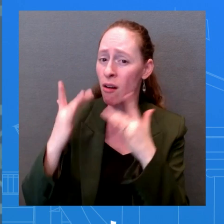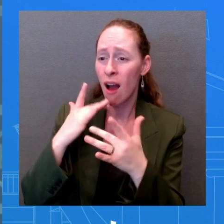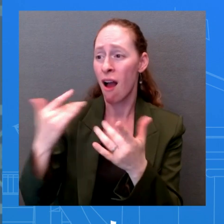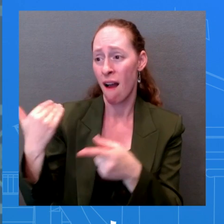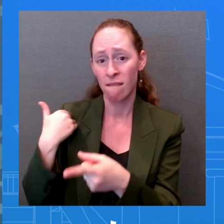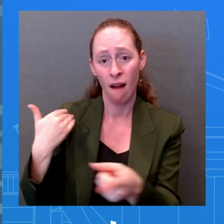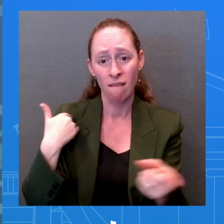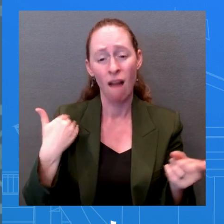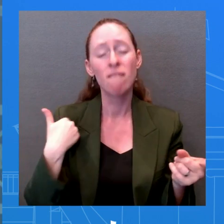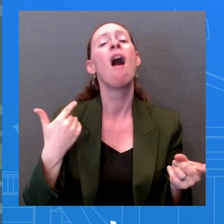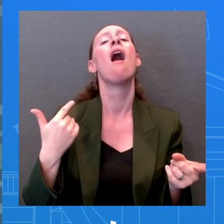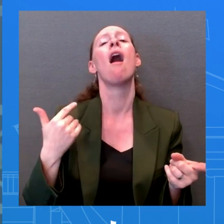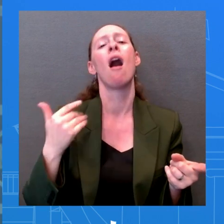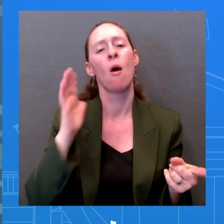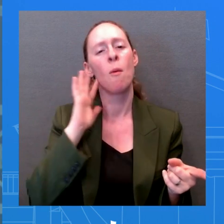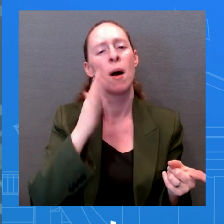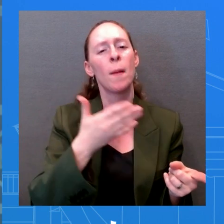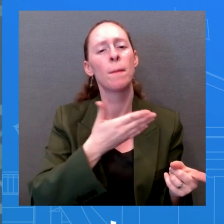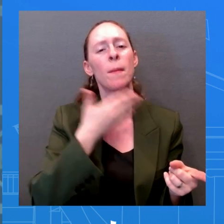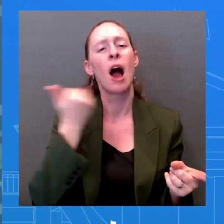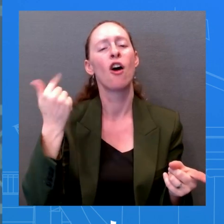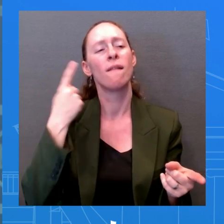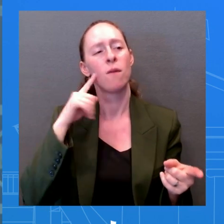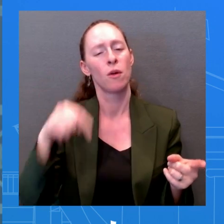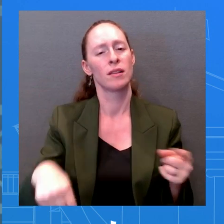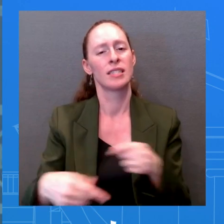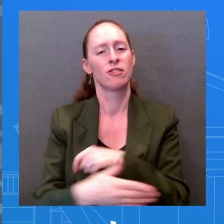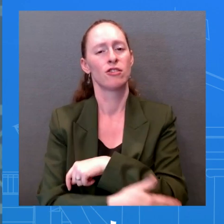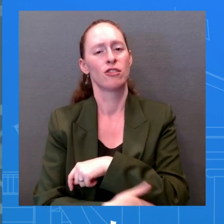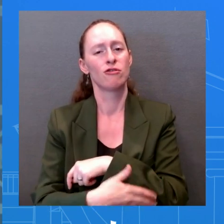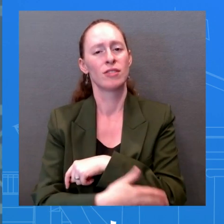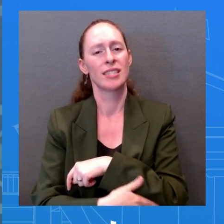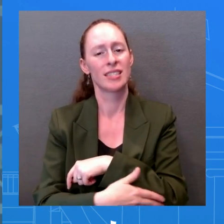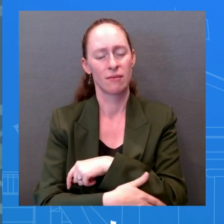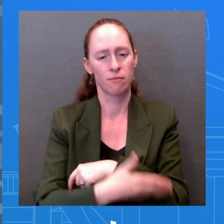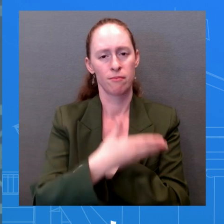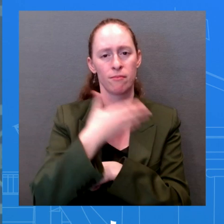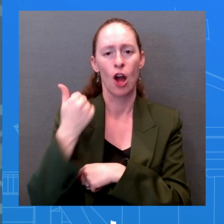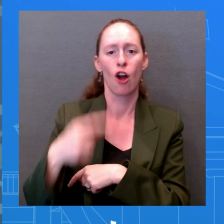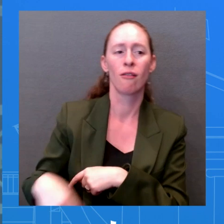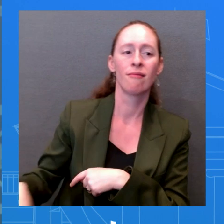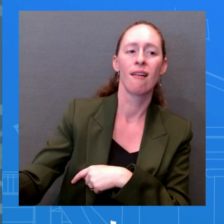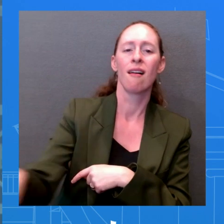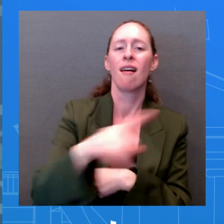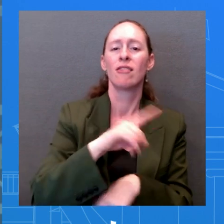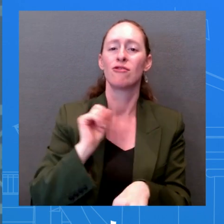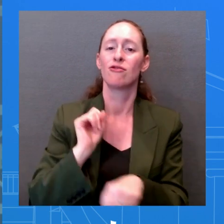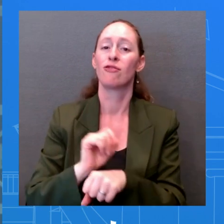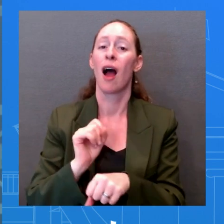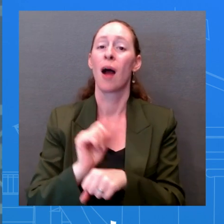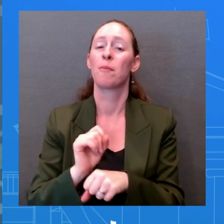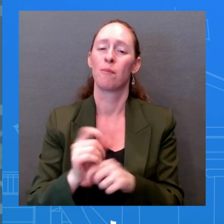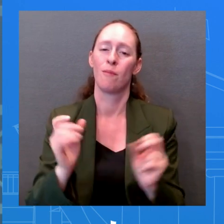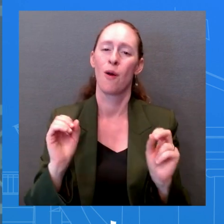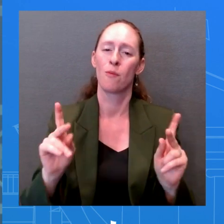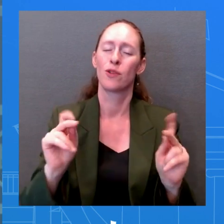This afternoon, the President will also deliver remarks at the United We Stand Summit at the White House. The President is hosting today's summit